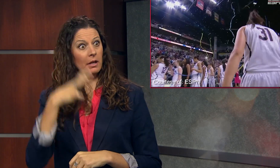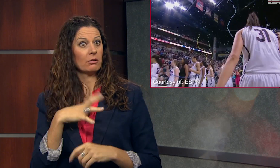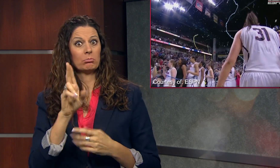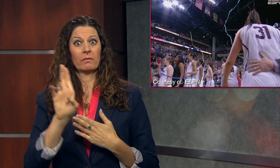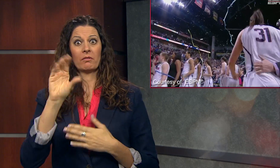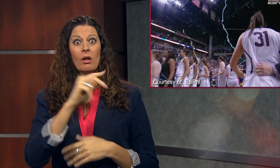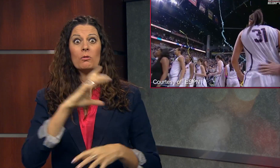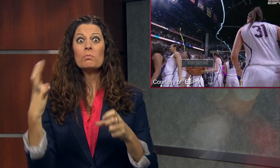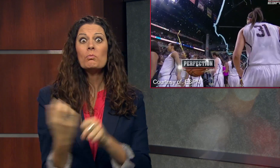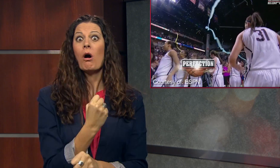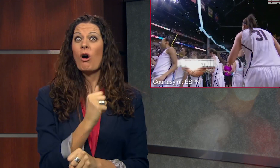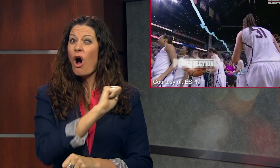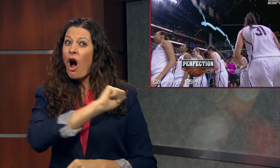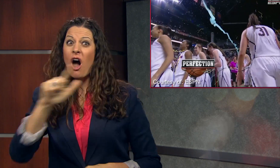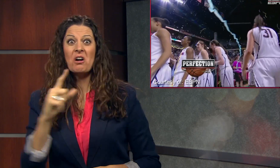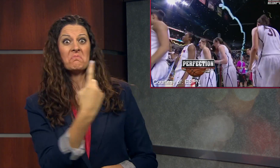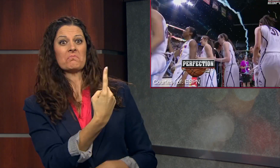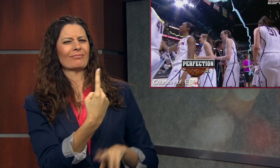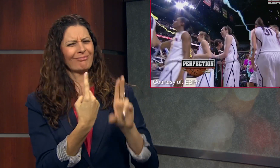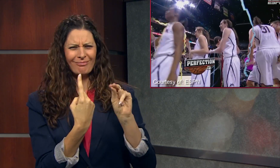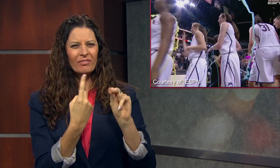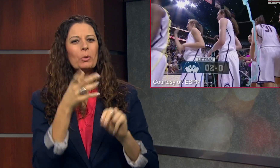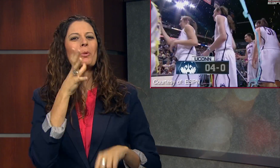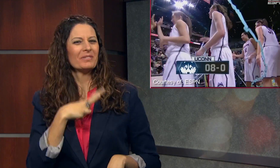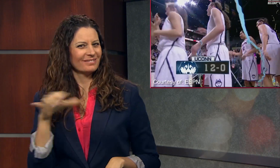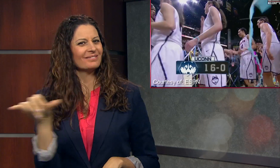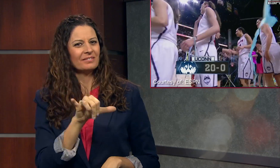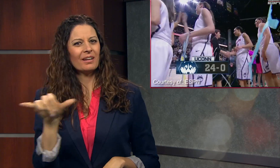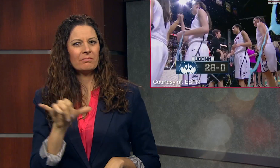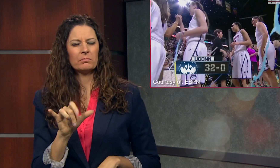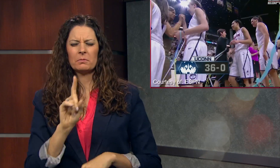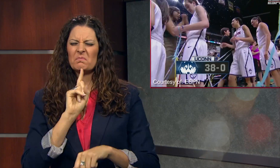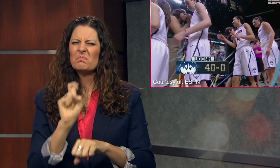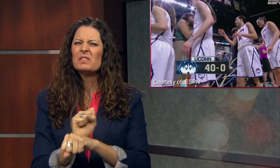THE MEN OF U-CONN WEREN'T THE ONLY ONES WHO CAME OUT ON TOP. U-CONN WOMEN'S BASKETBALL